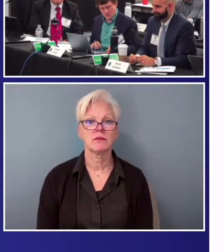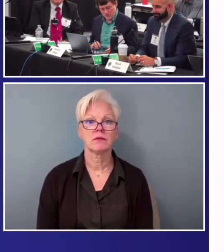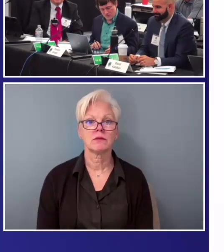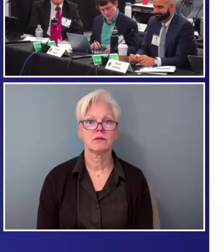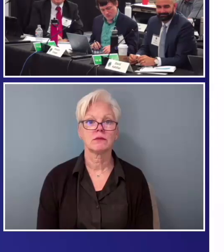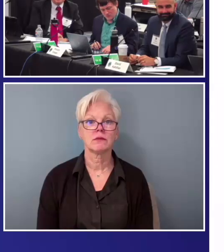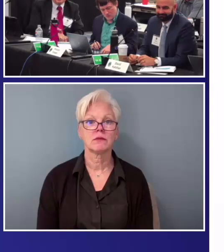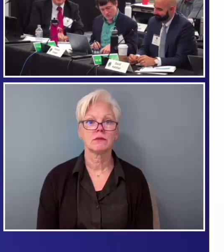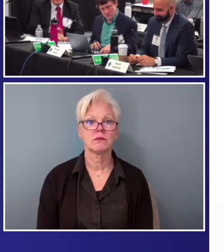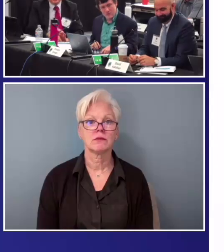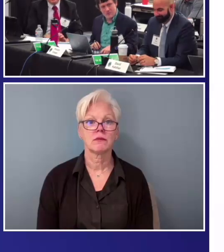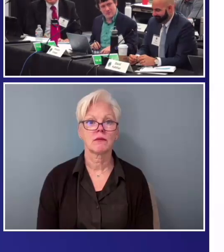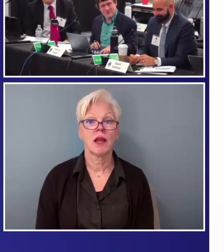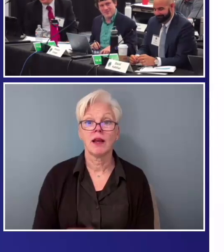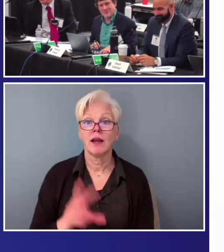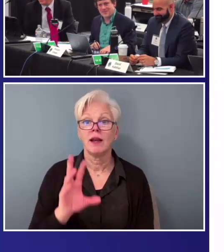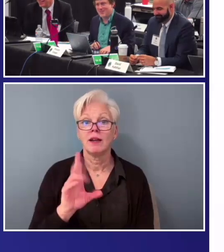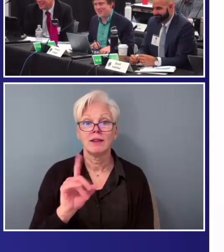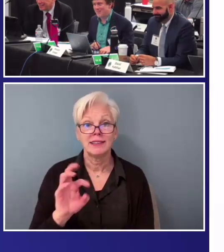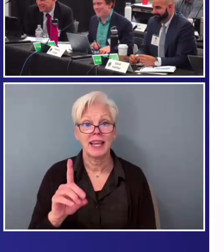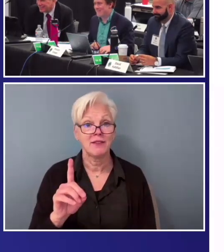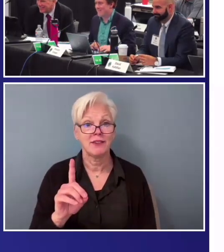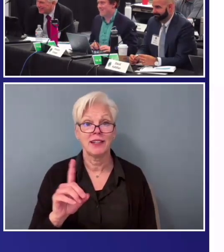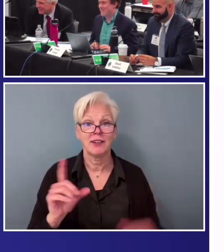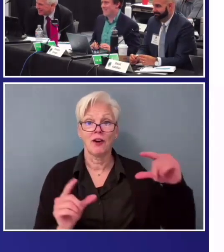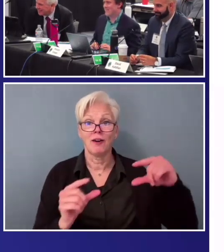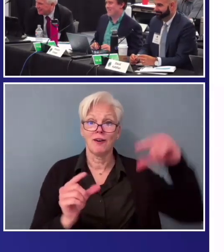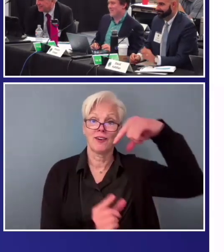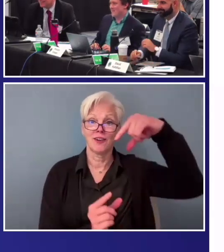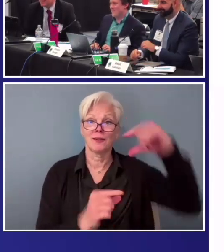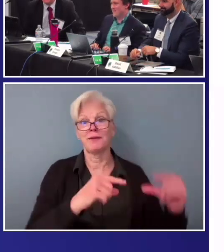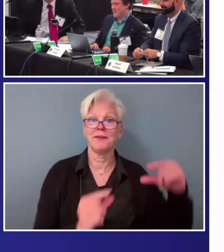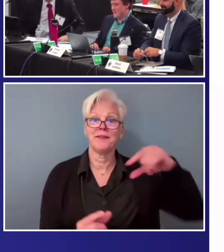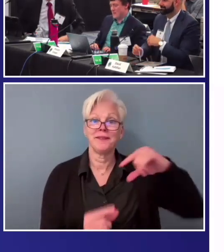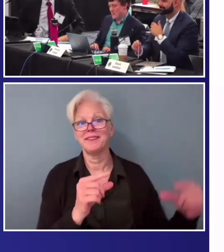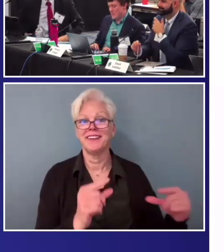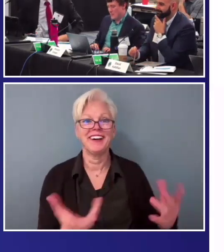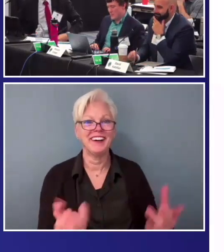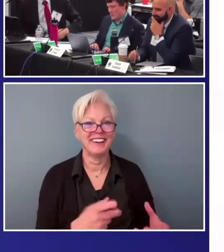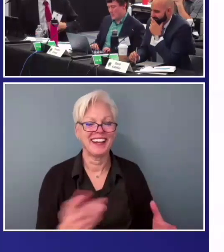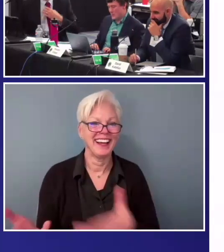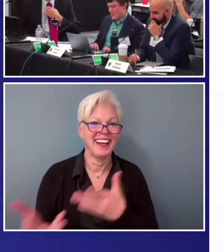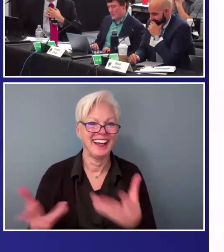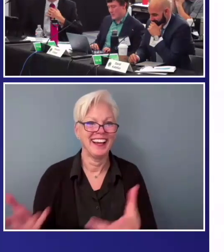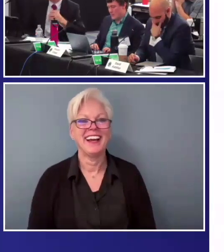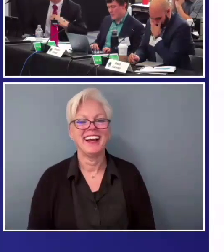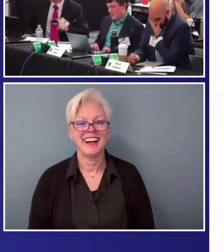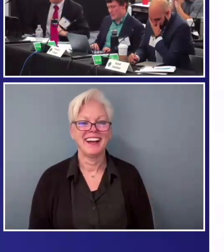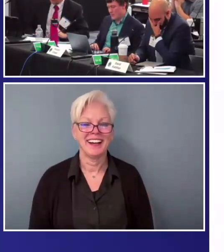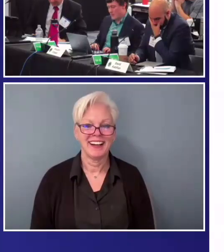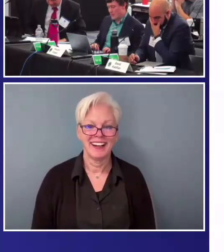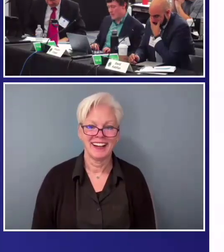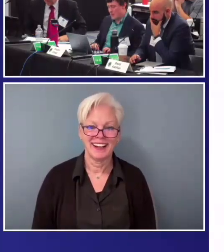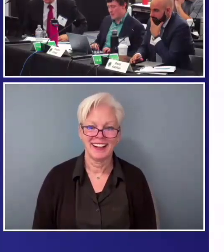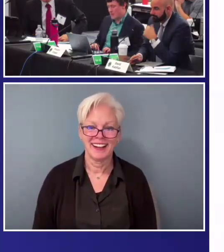And David. Look at them all falling. All right, Kristin, back to you. Pardon me. Okay. This is not negotiator for